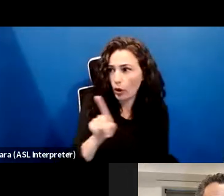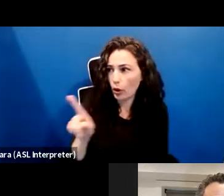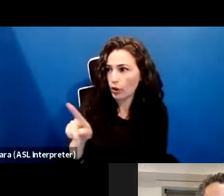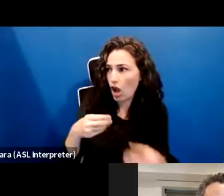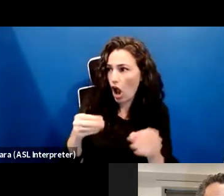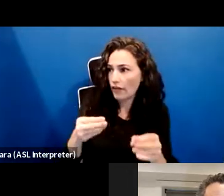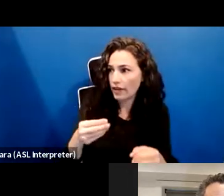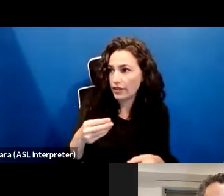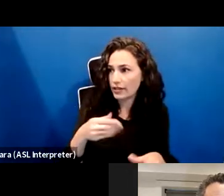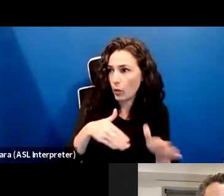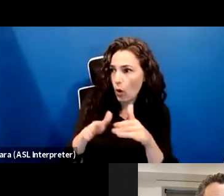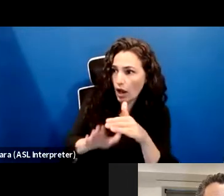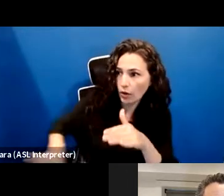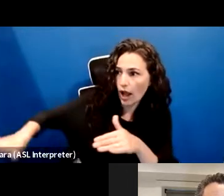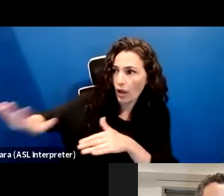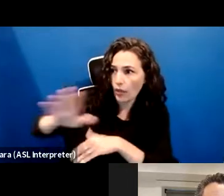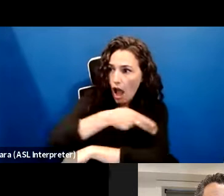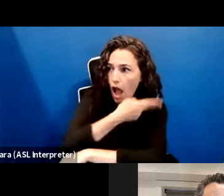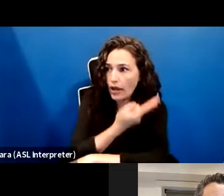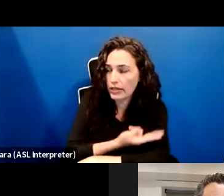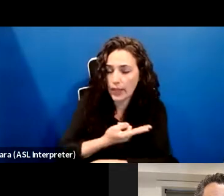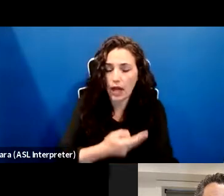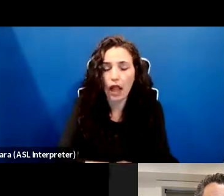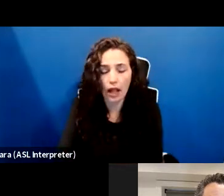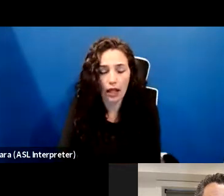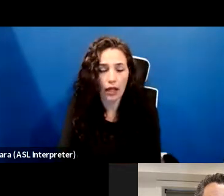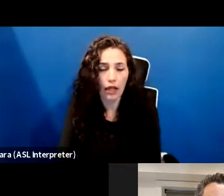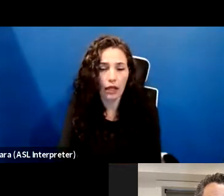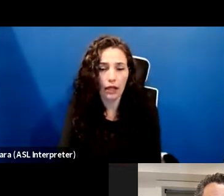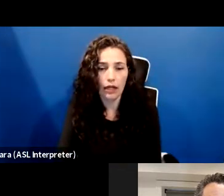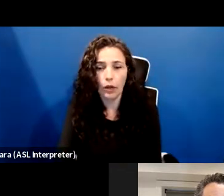the hospital, OR, Mirtha inside the ER.